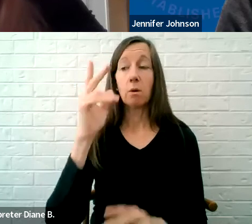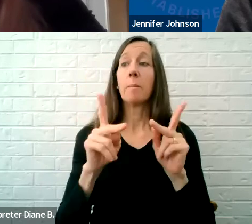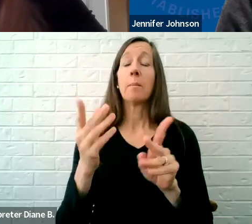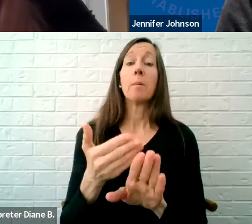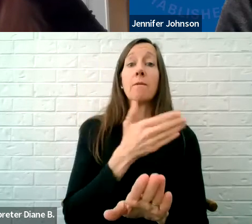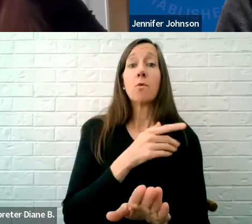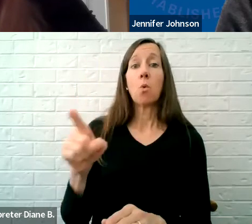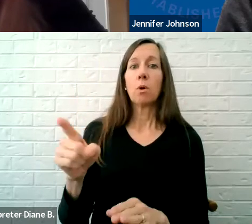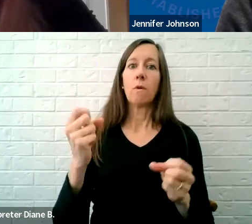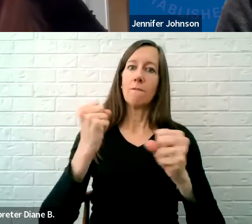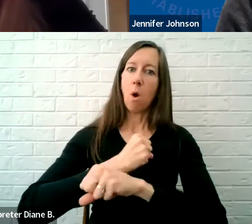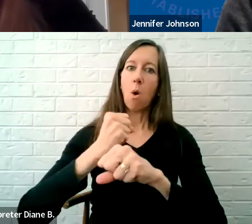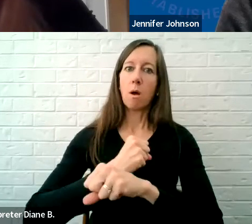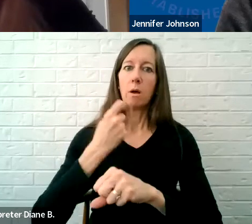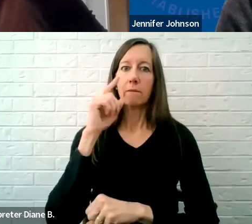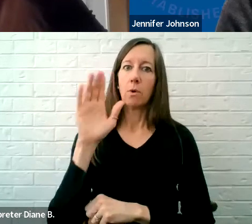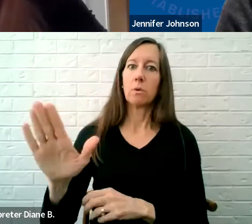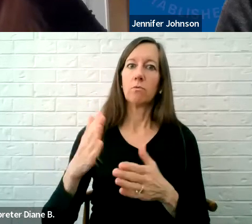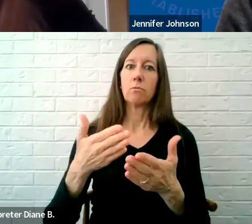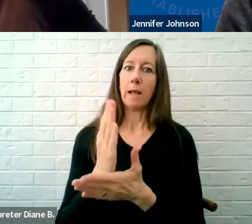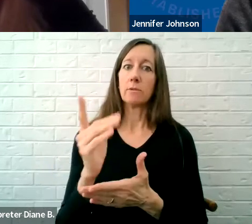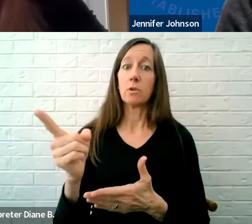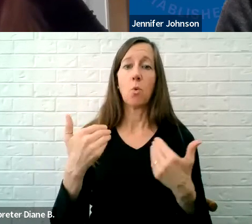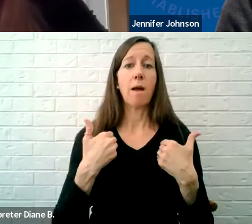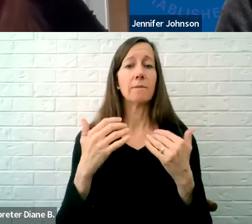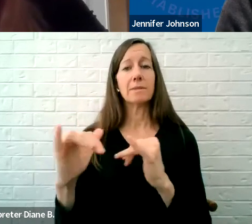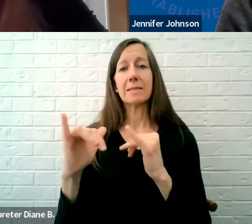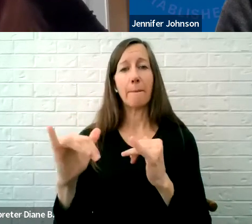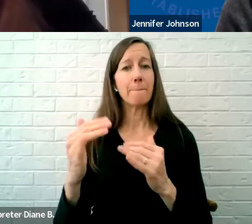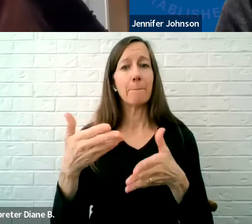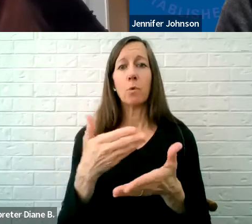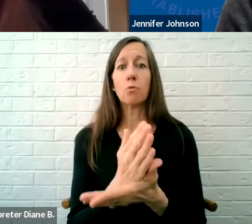and you have that same right for you and your family and your child to have